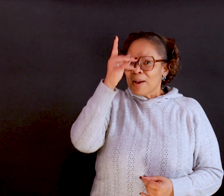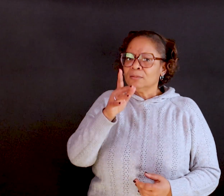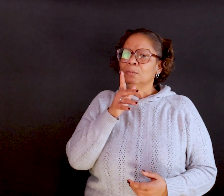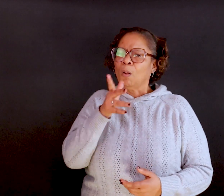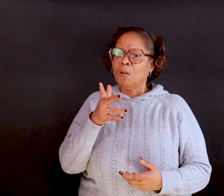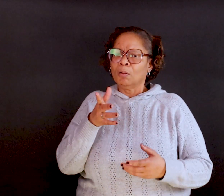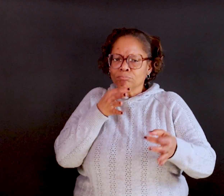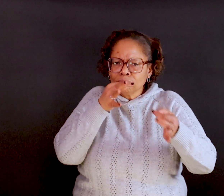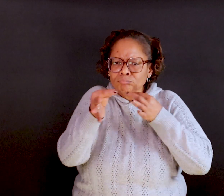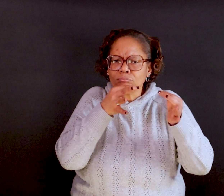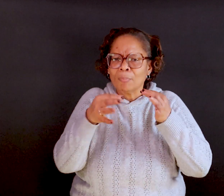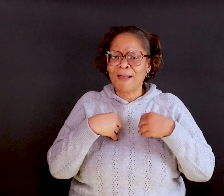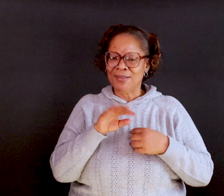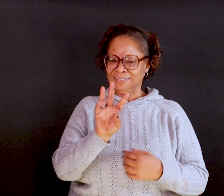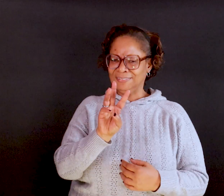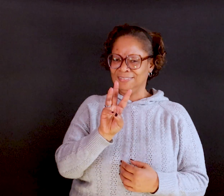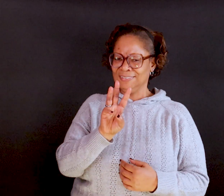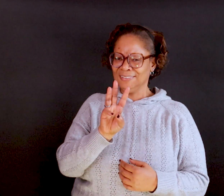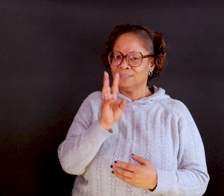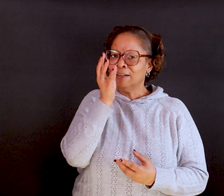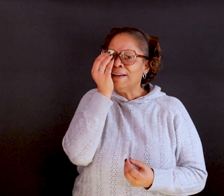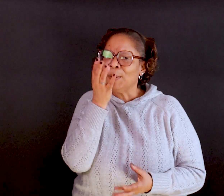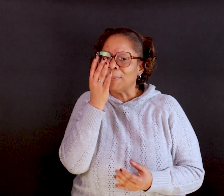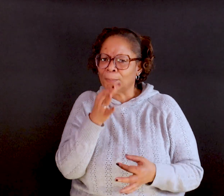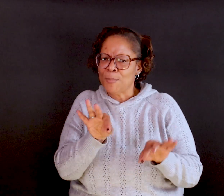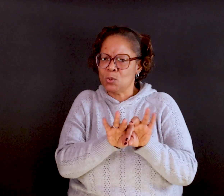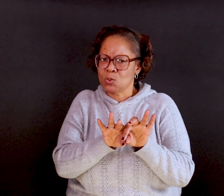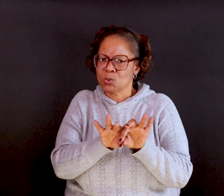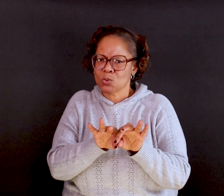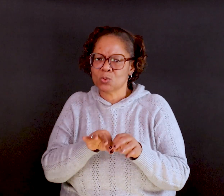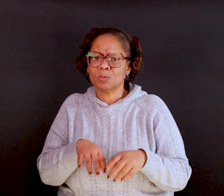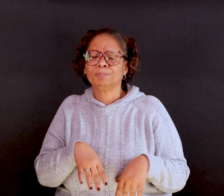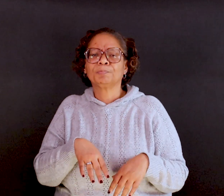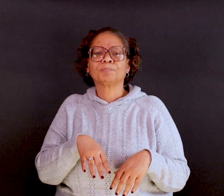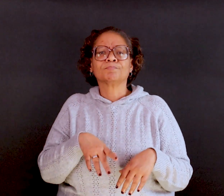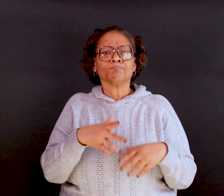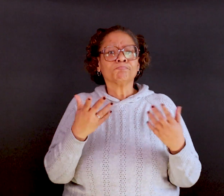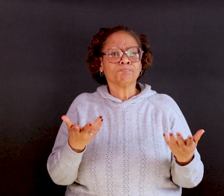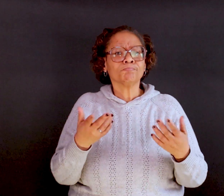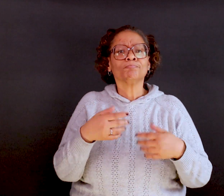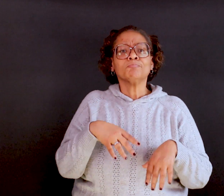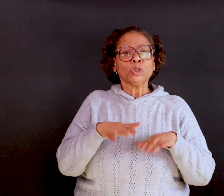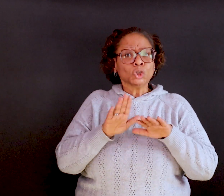Section six contains fact sheets for diseases including RSV.